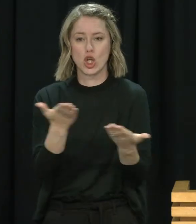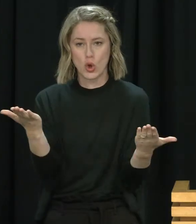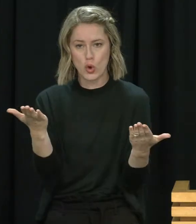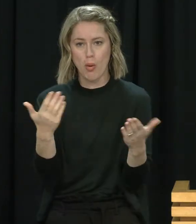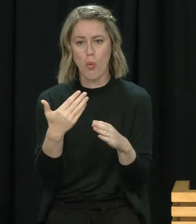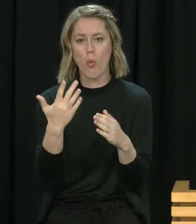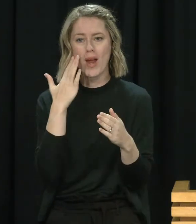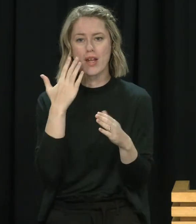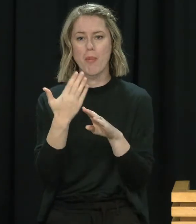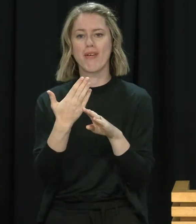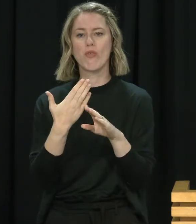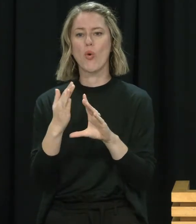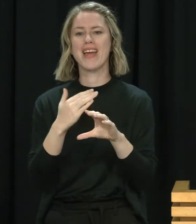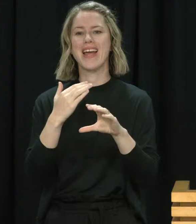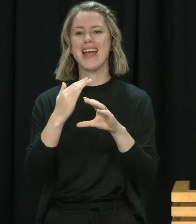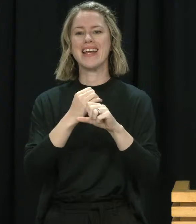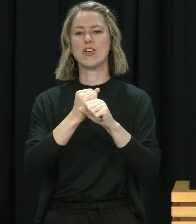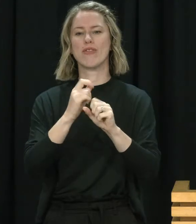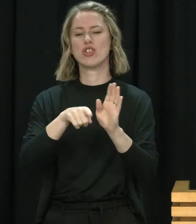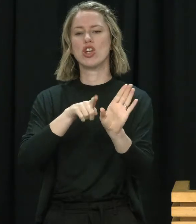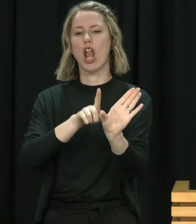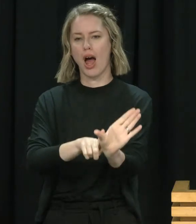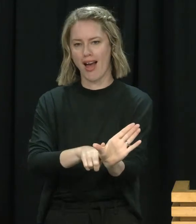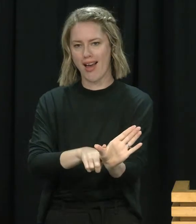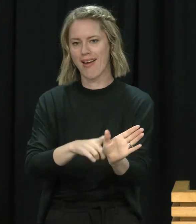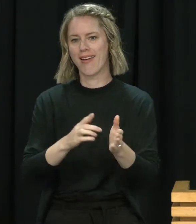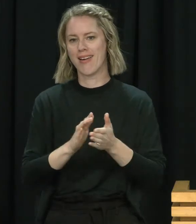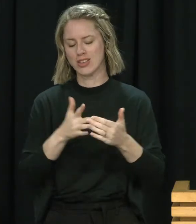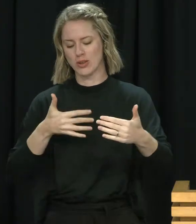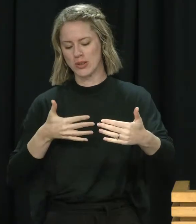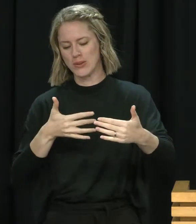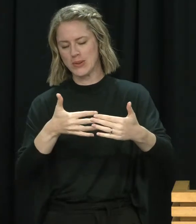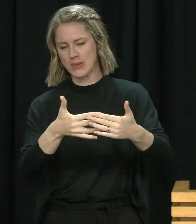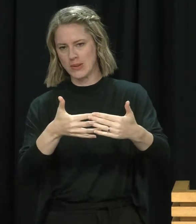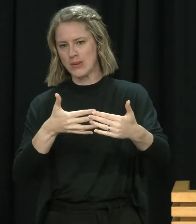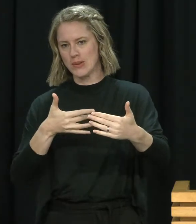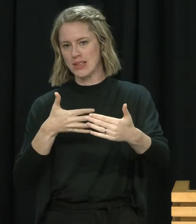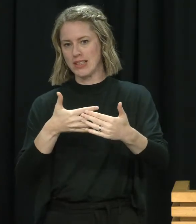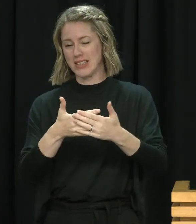expectation is that they will be contacted for a booking to